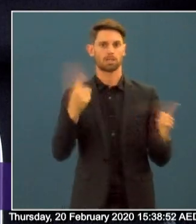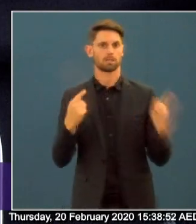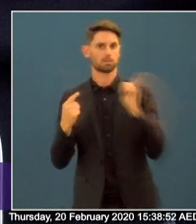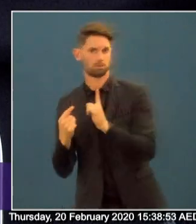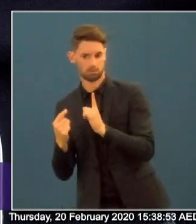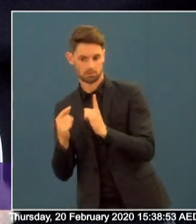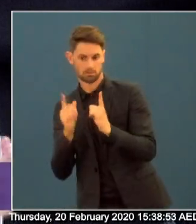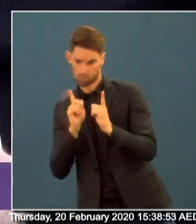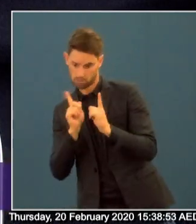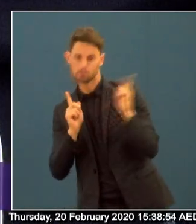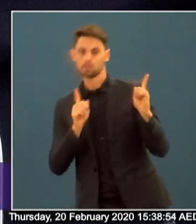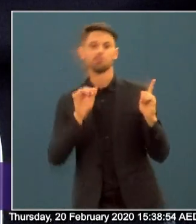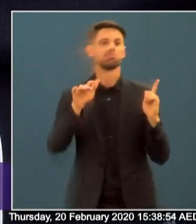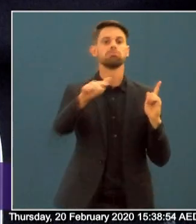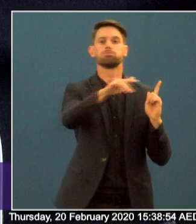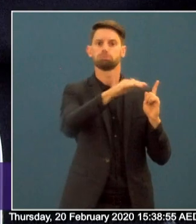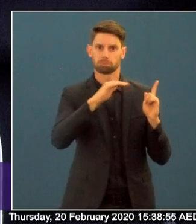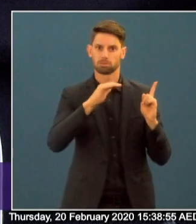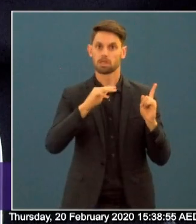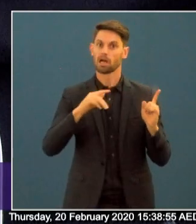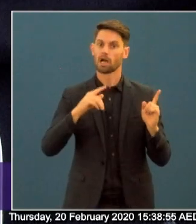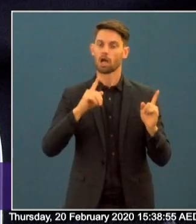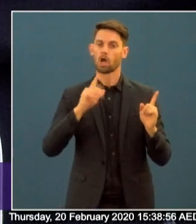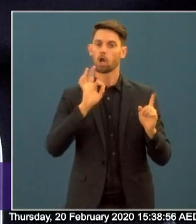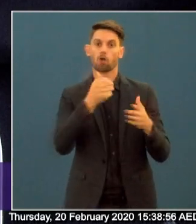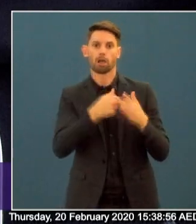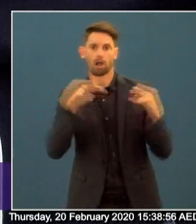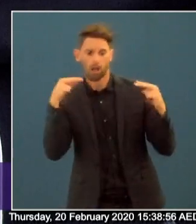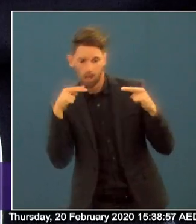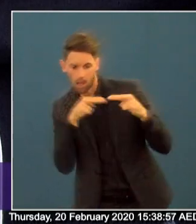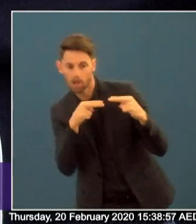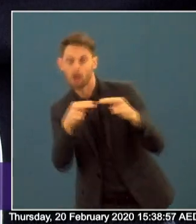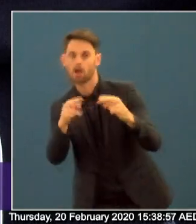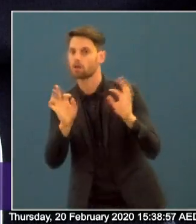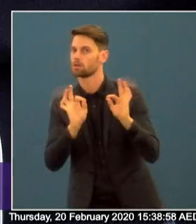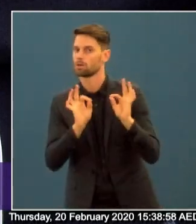at which you might have specifically defined points of contact with people with intellectual disability.